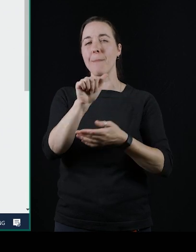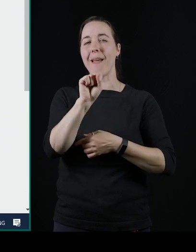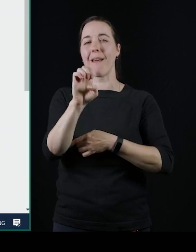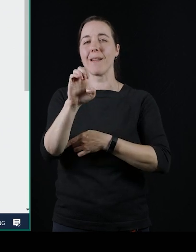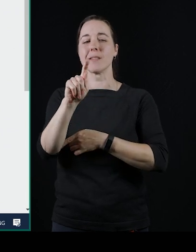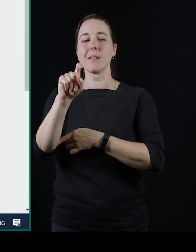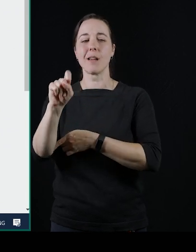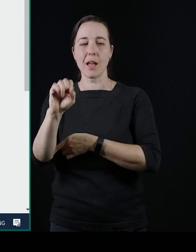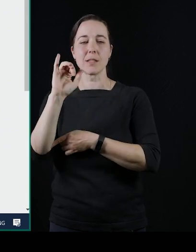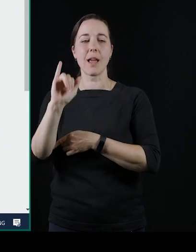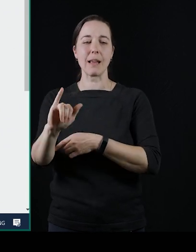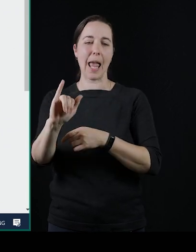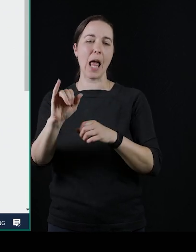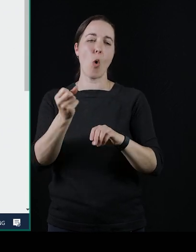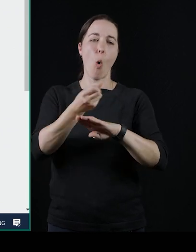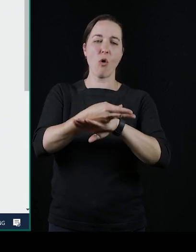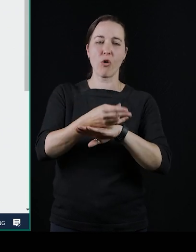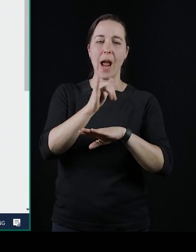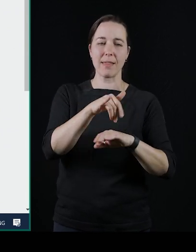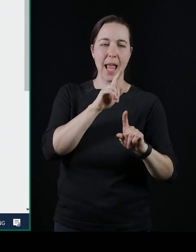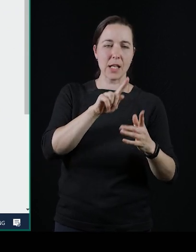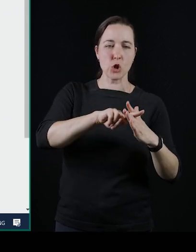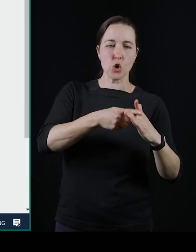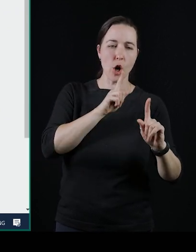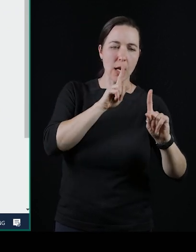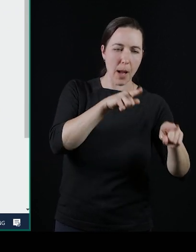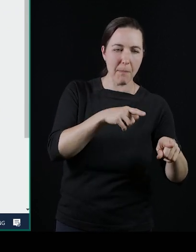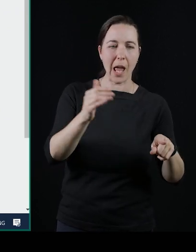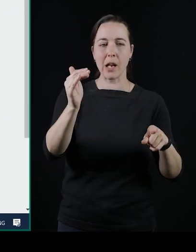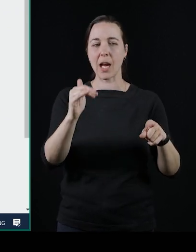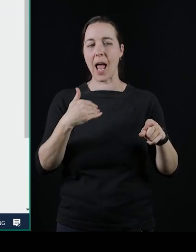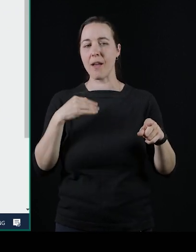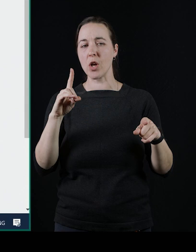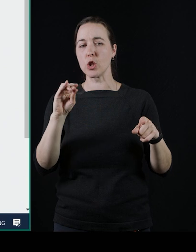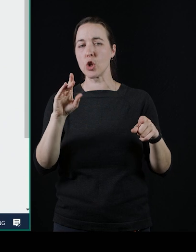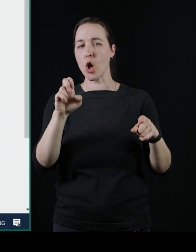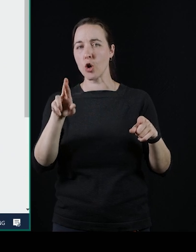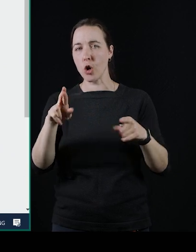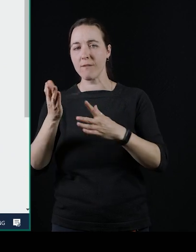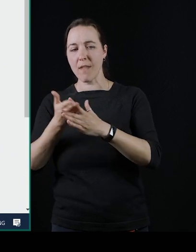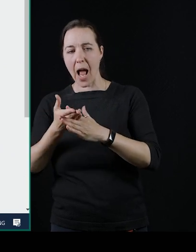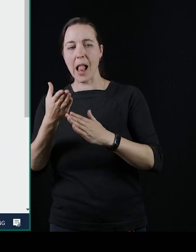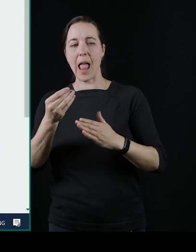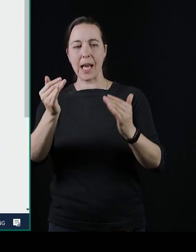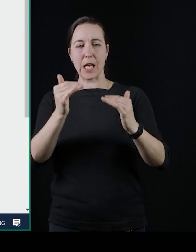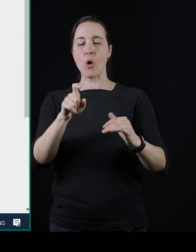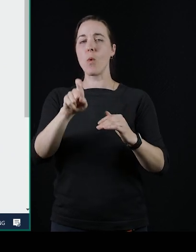option we can just override the start command we have on our Docker file. And here, we need to add a region